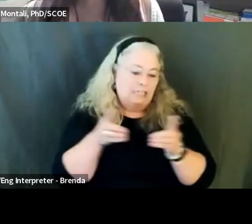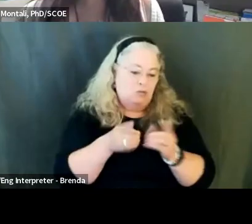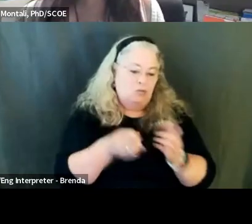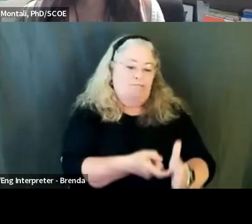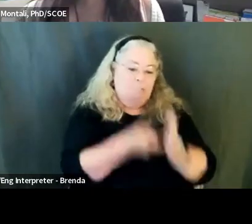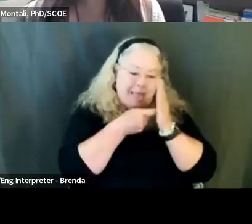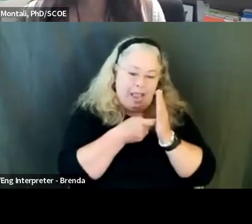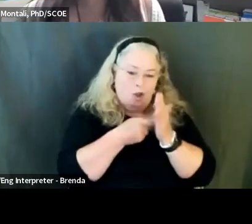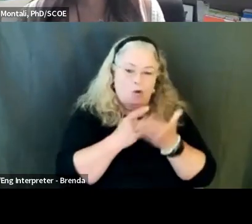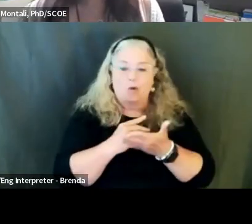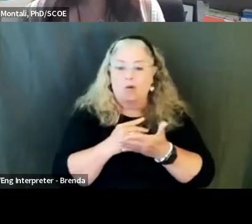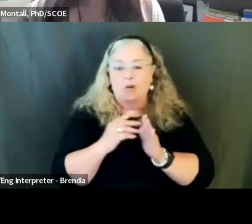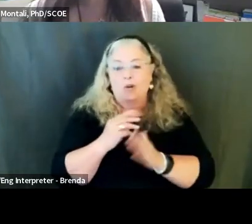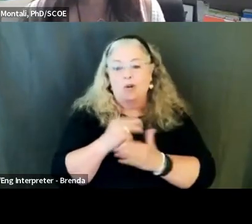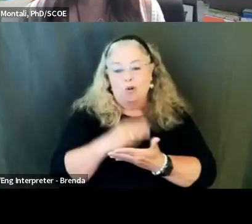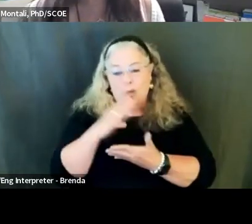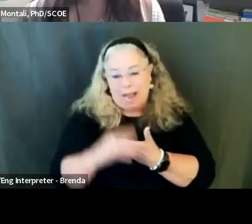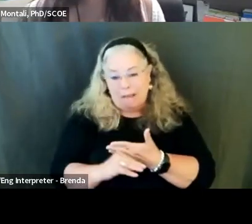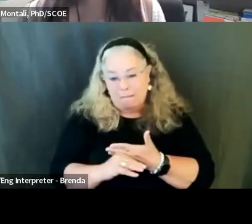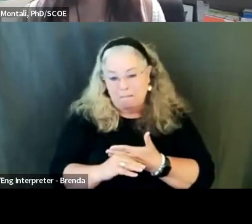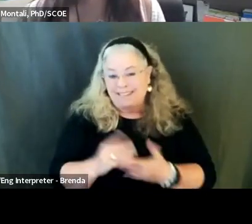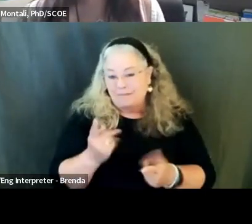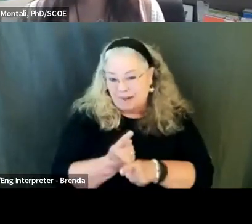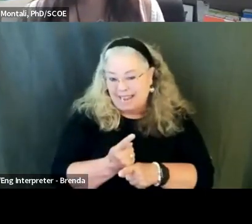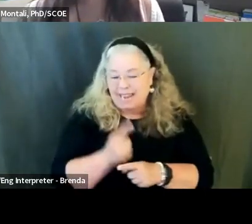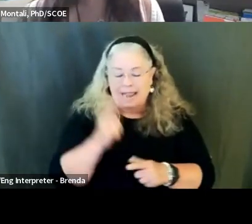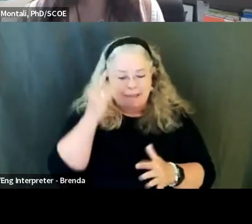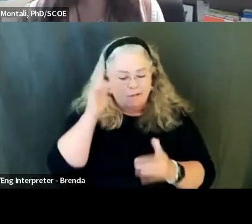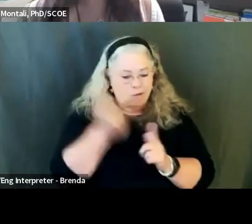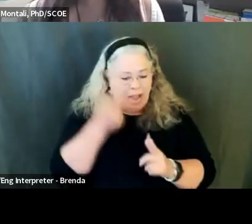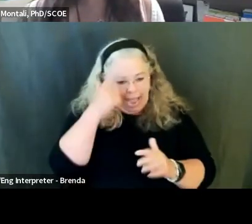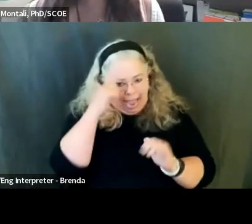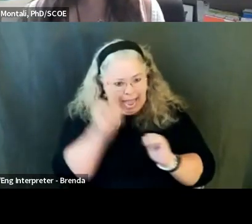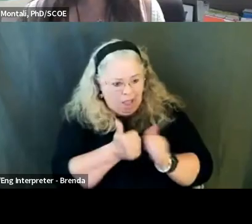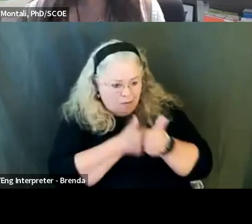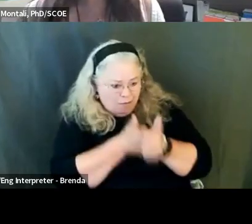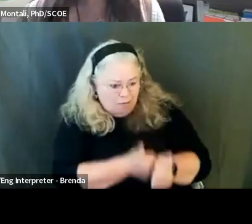need to do and everything. And your first thought is how are we going to do this and still be able